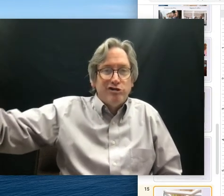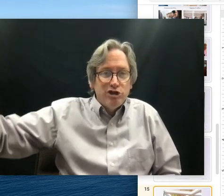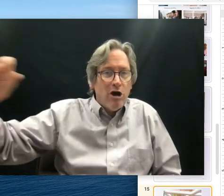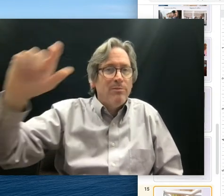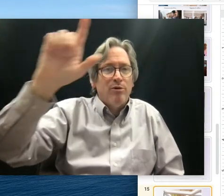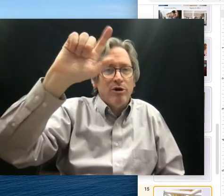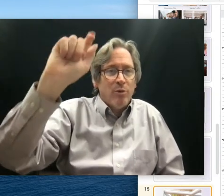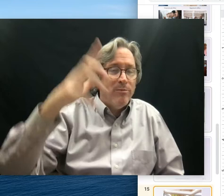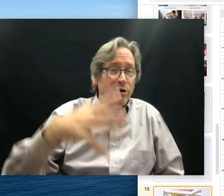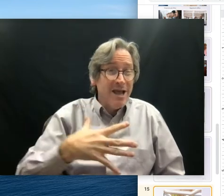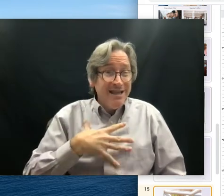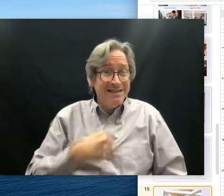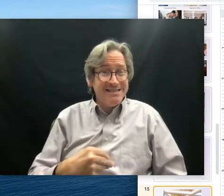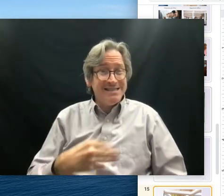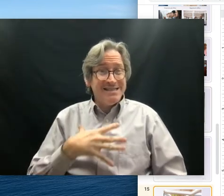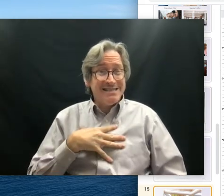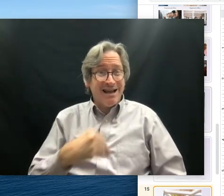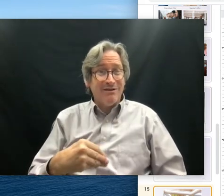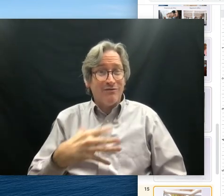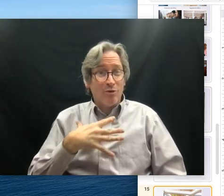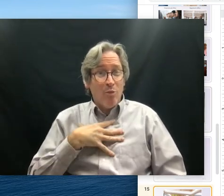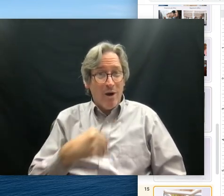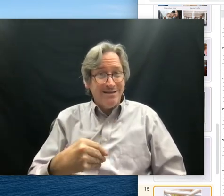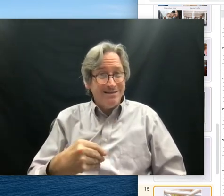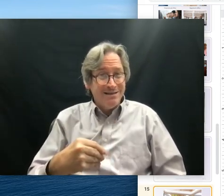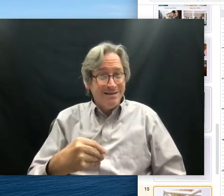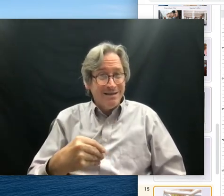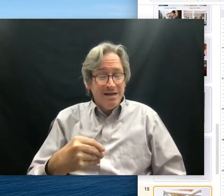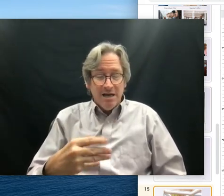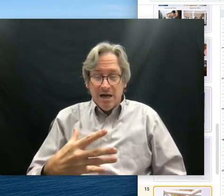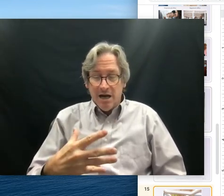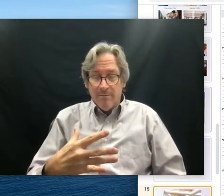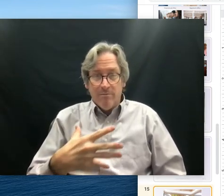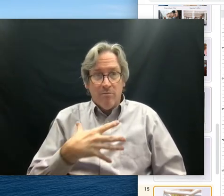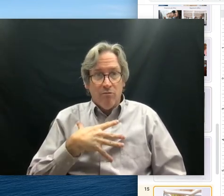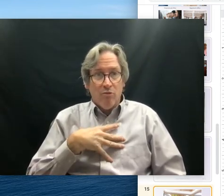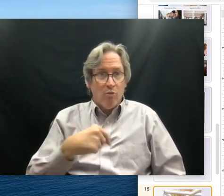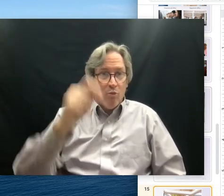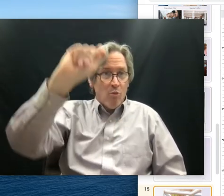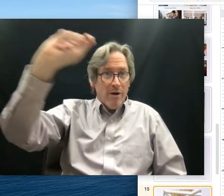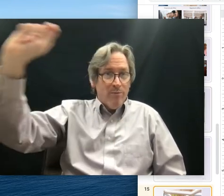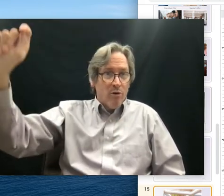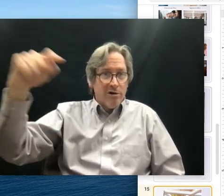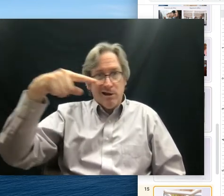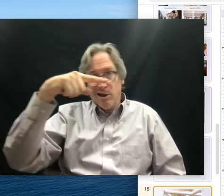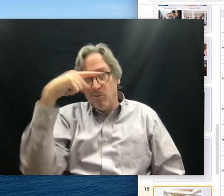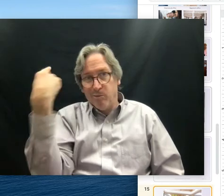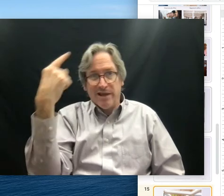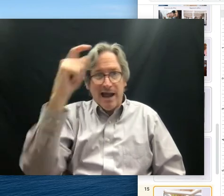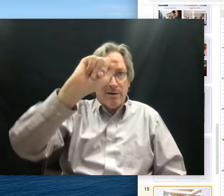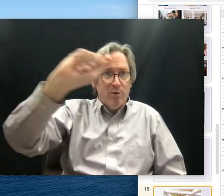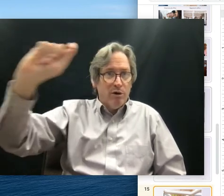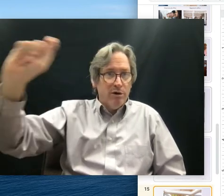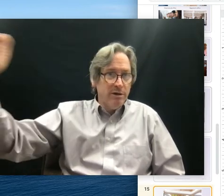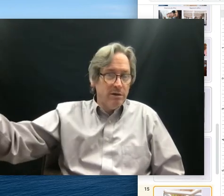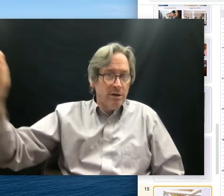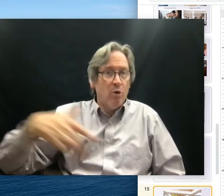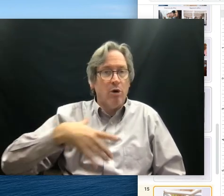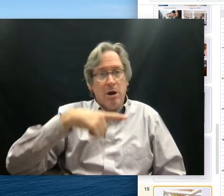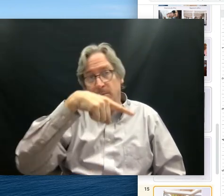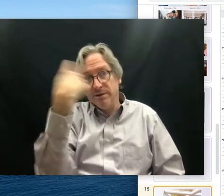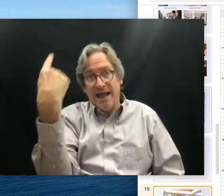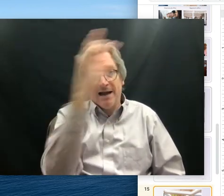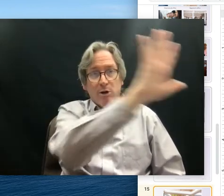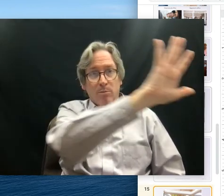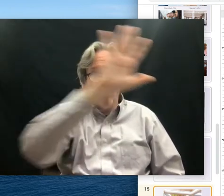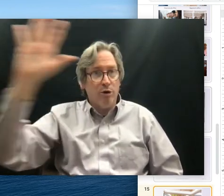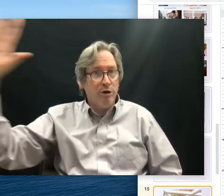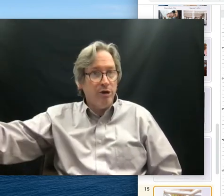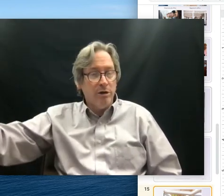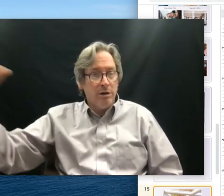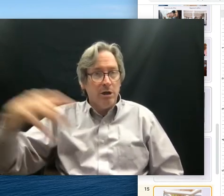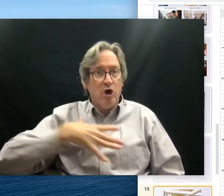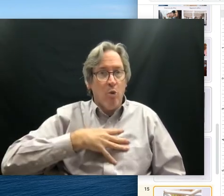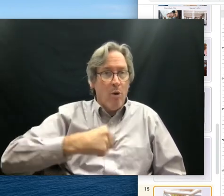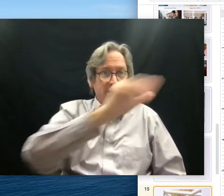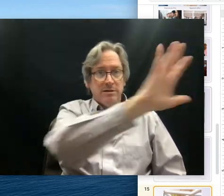chalkboard whiteboard this is the sign for white um whiteboard blackboard or blackboard white